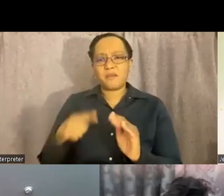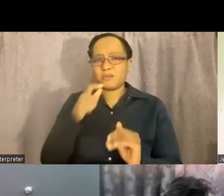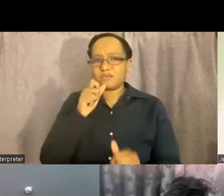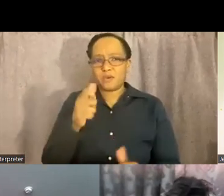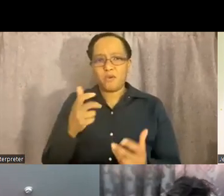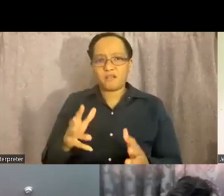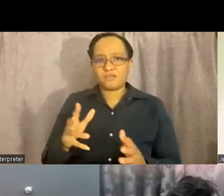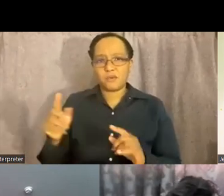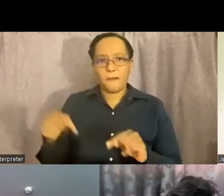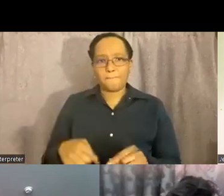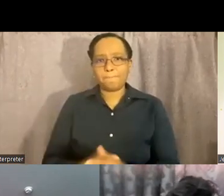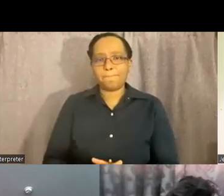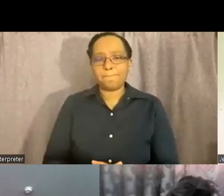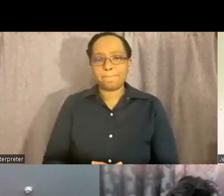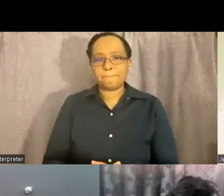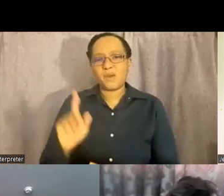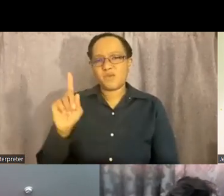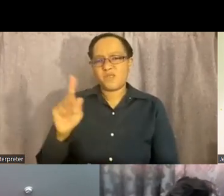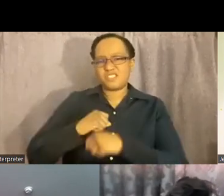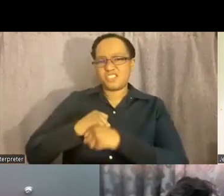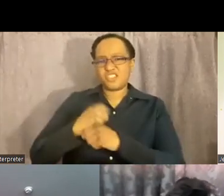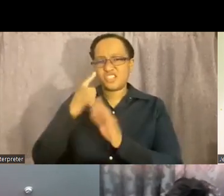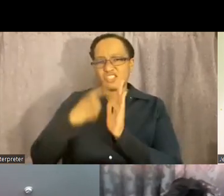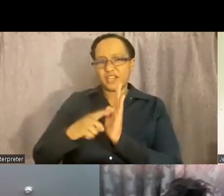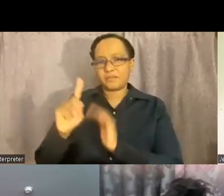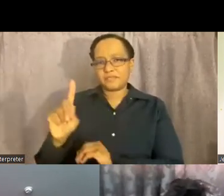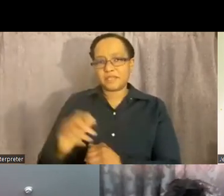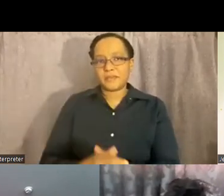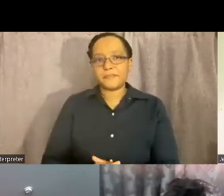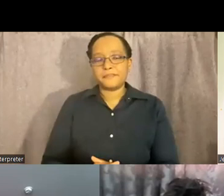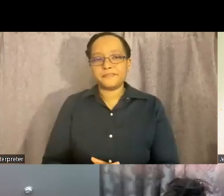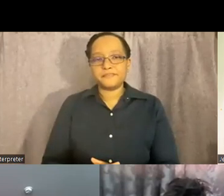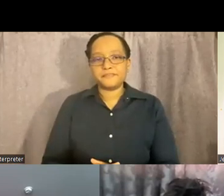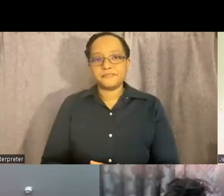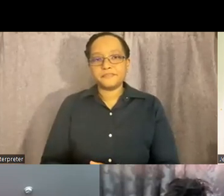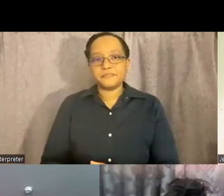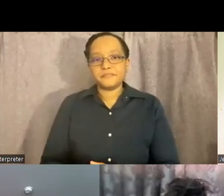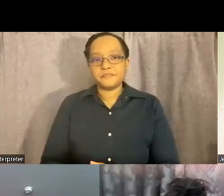Let me just fix our security, here.